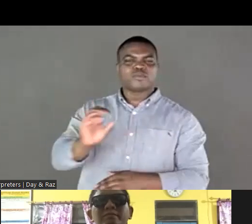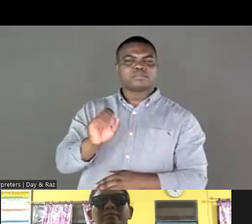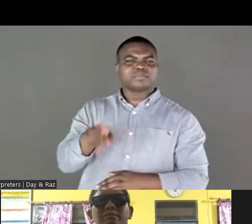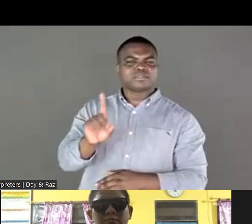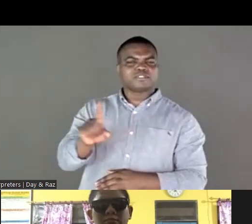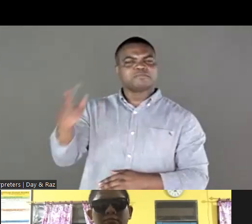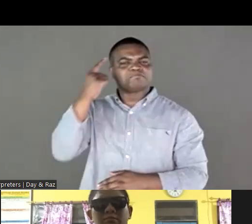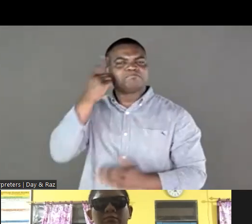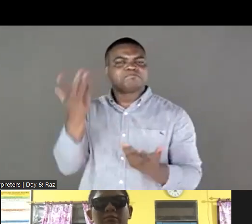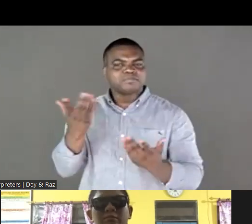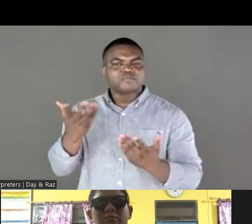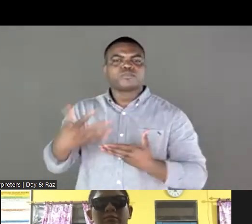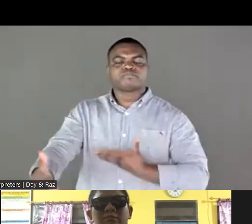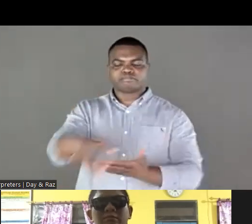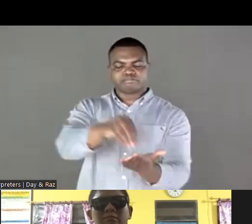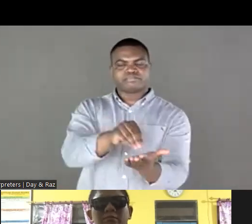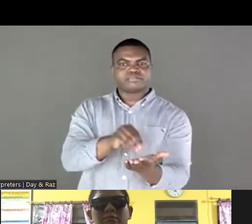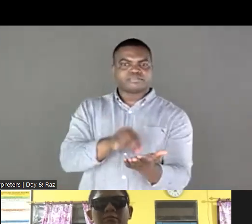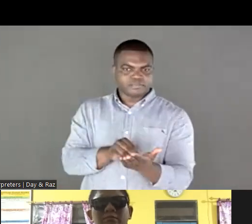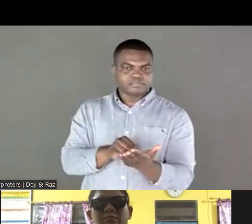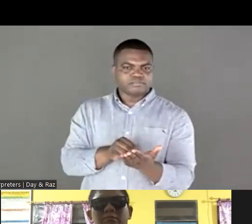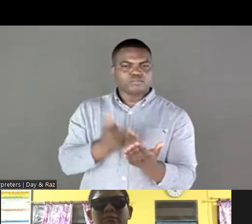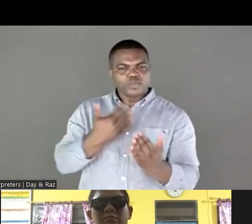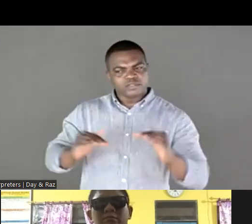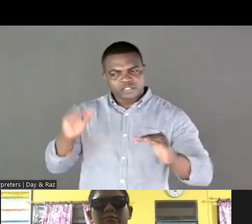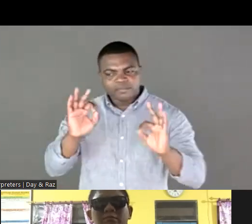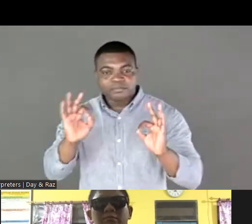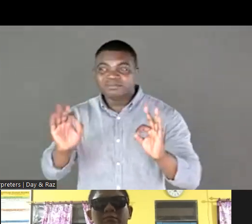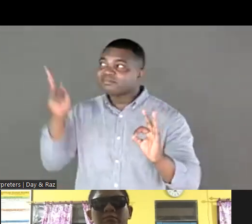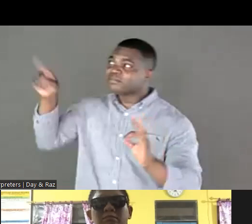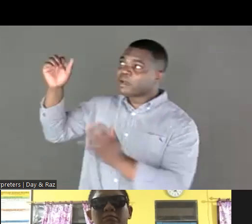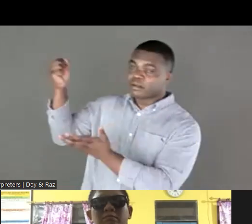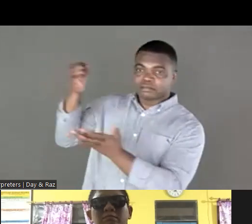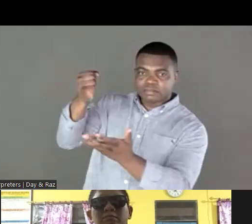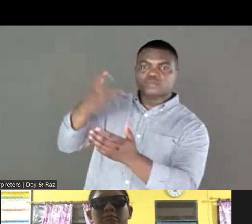we wanted to support from donors. So that's why we had a number of blood donors involved in the